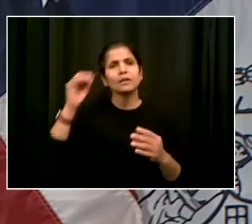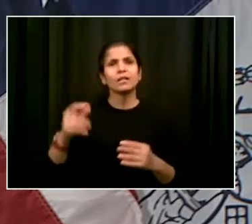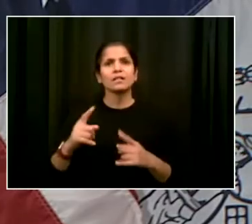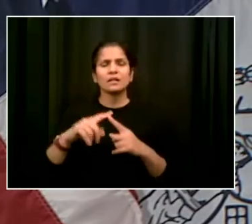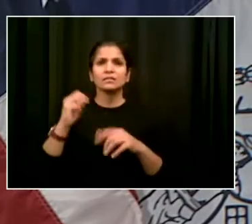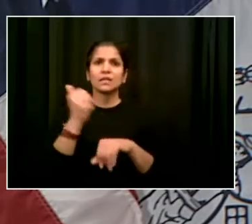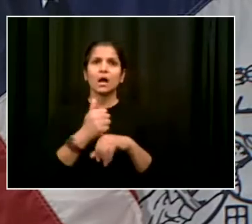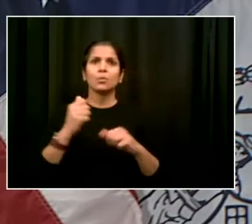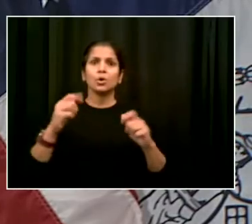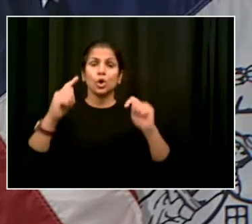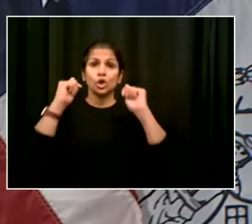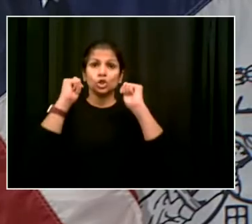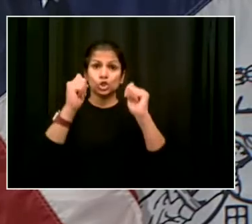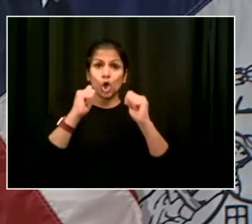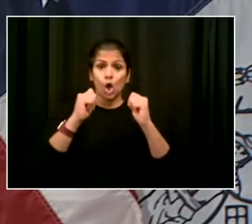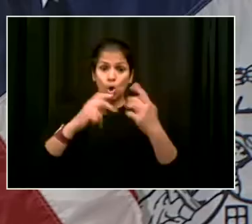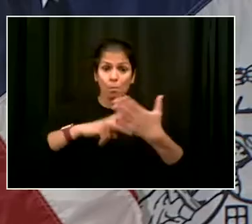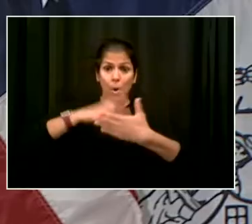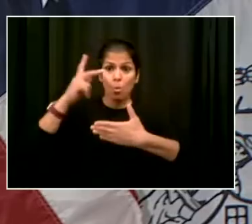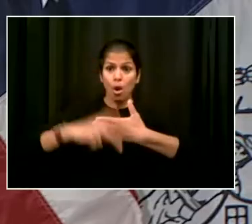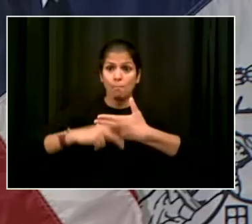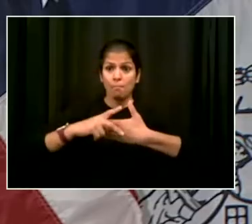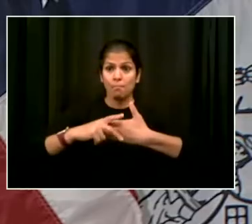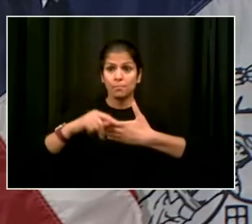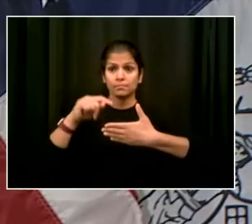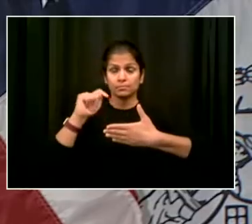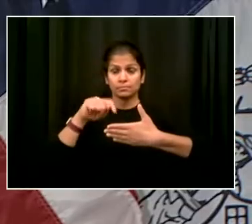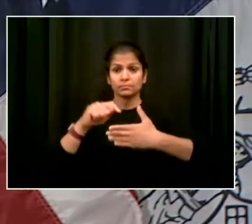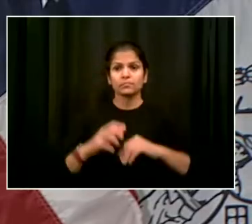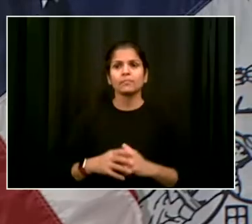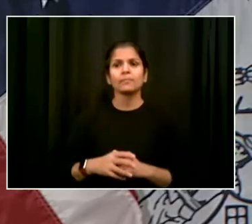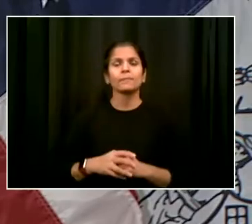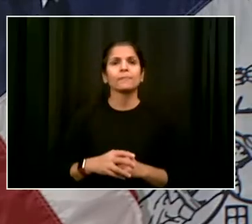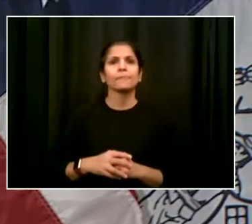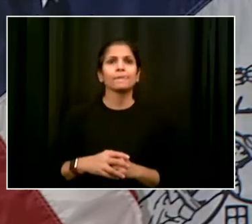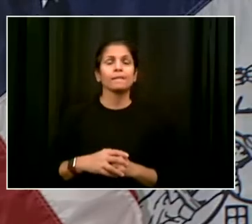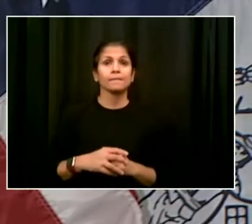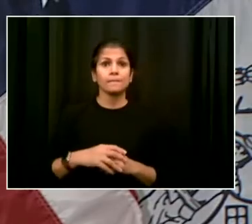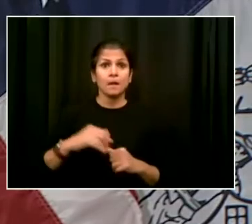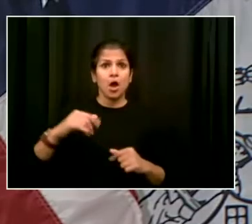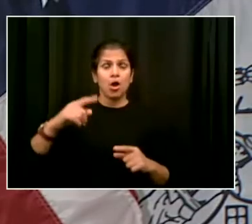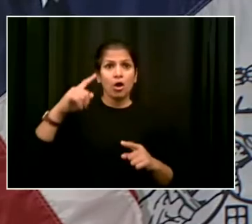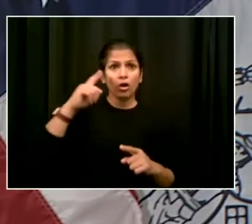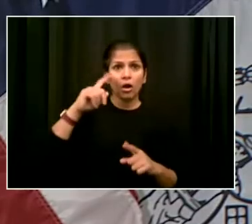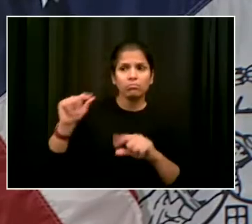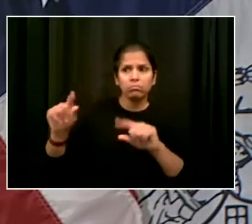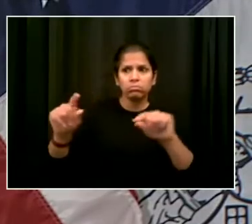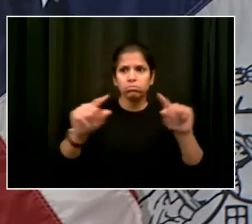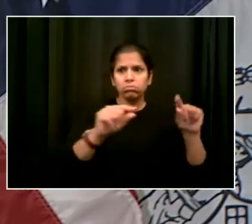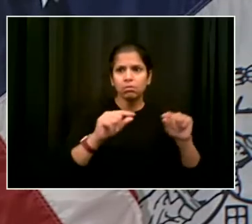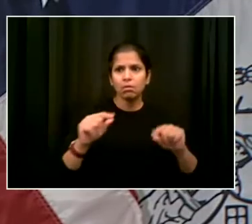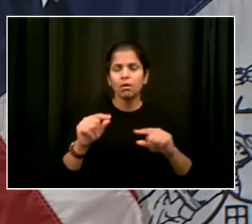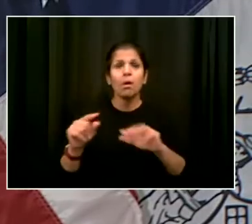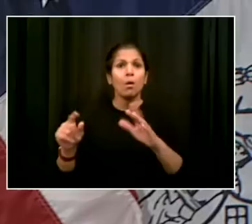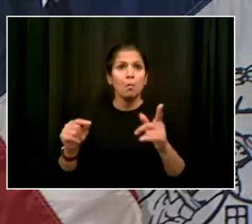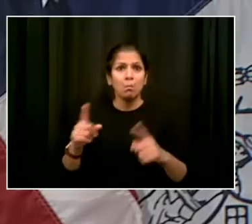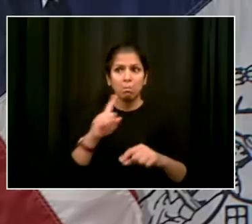WHETHER YOU'VE CONSISIDERED WIDESCALE TUTORING PROGRAMS, I'M HEARING G A LOT ABOUT T PERSONALIZED LEARNING NOT